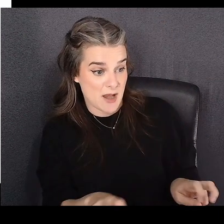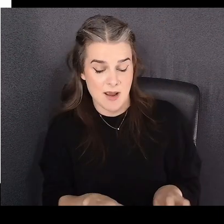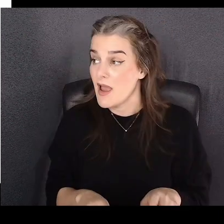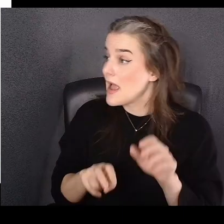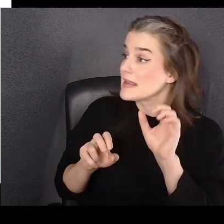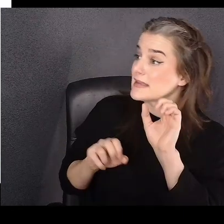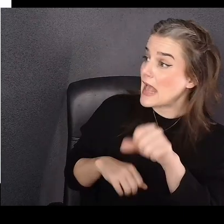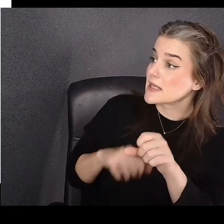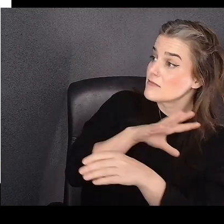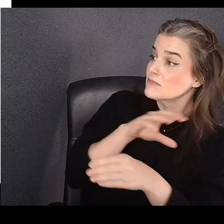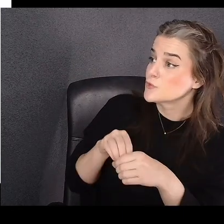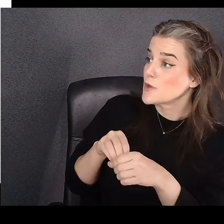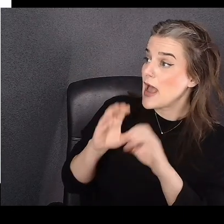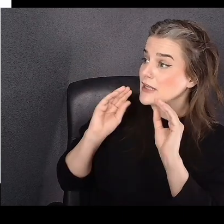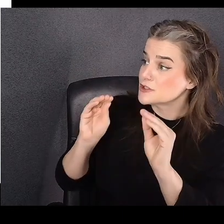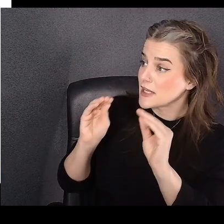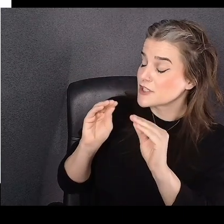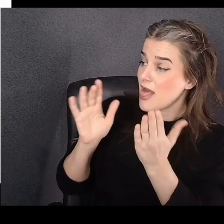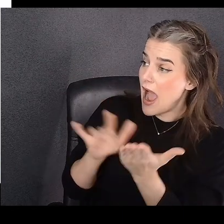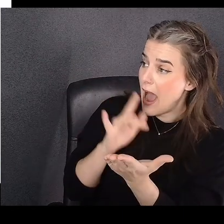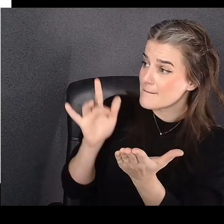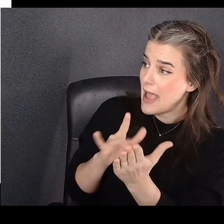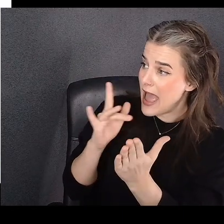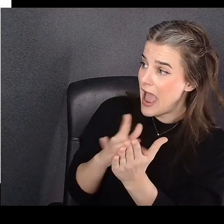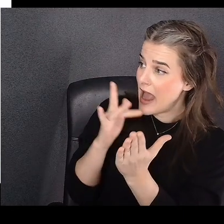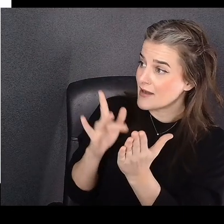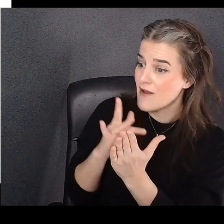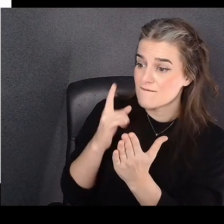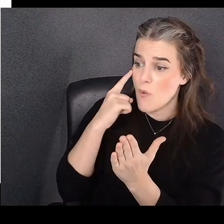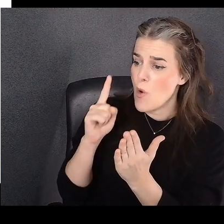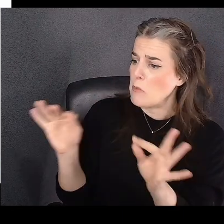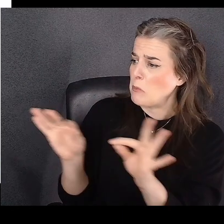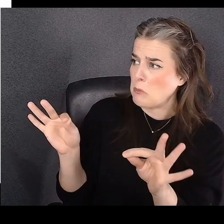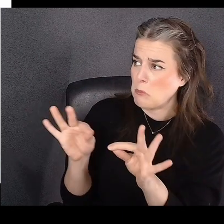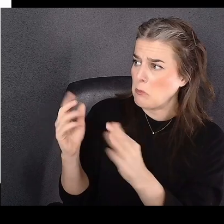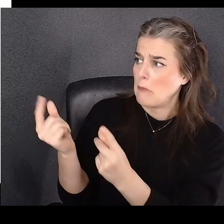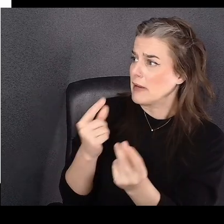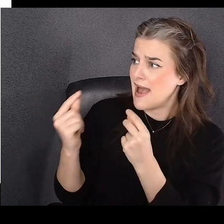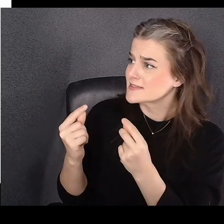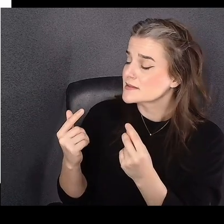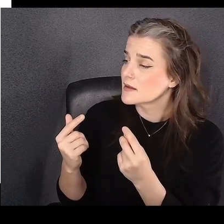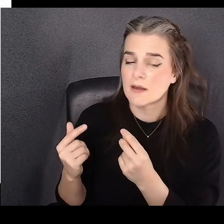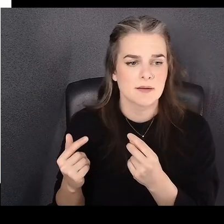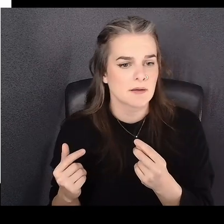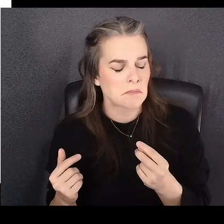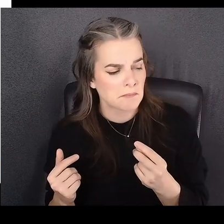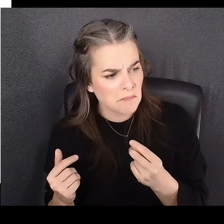on the iPad to do some novel tasks and some matching and things like that?